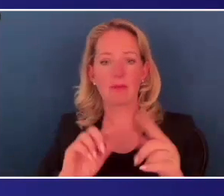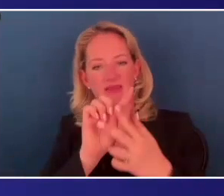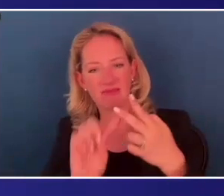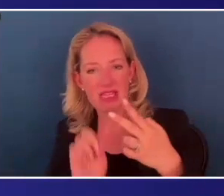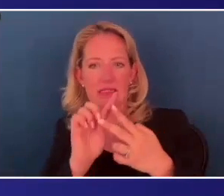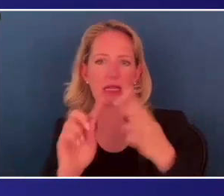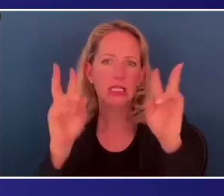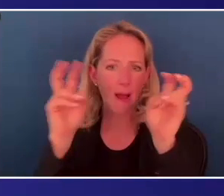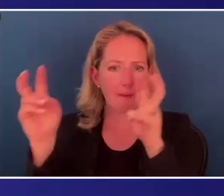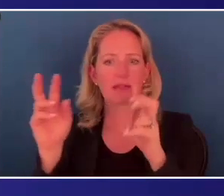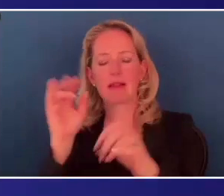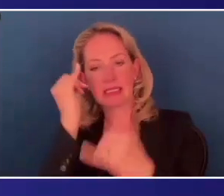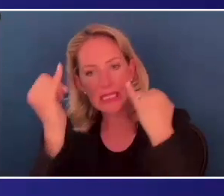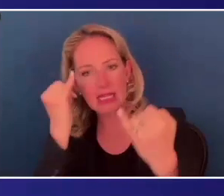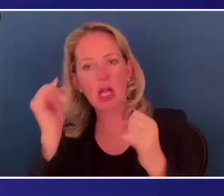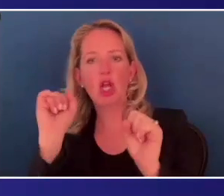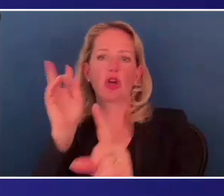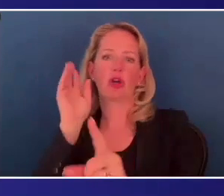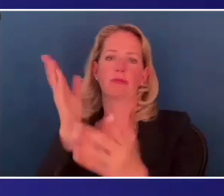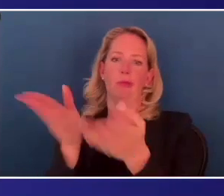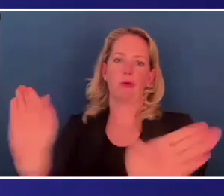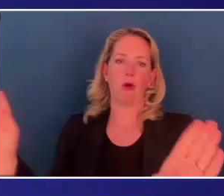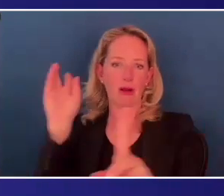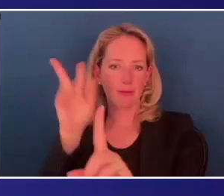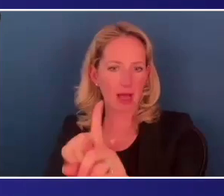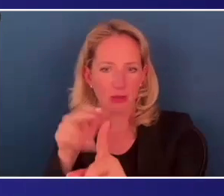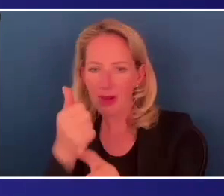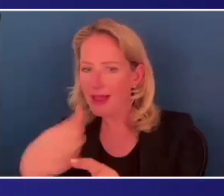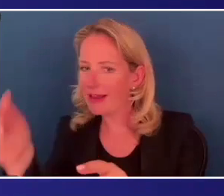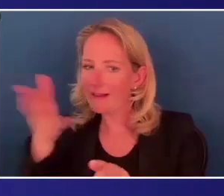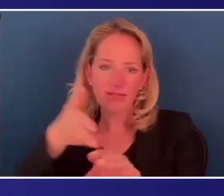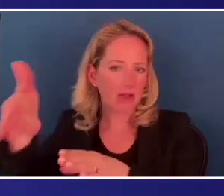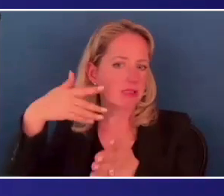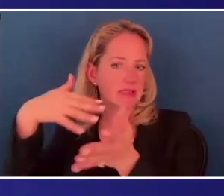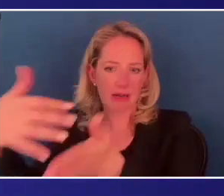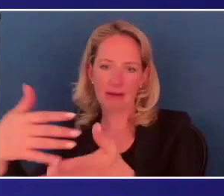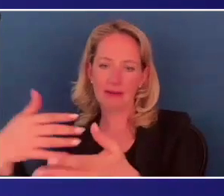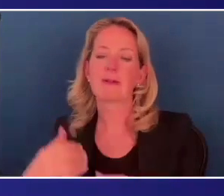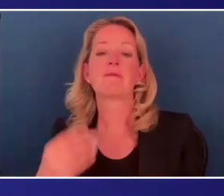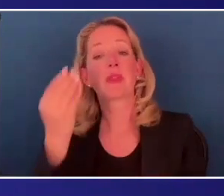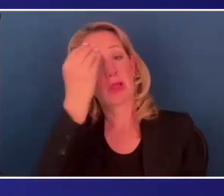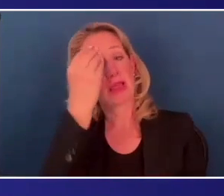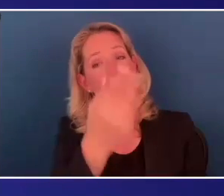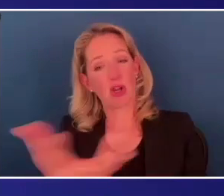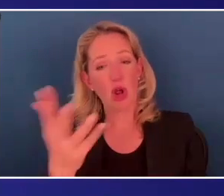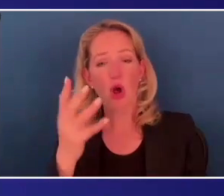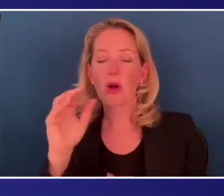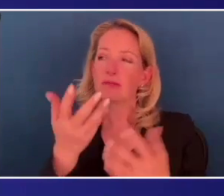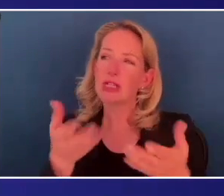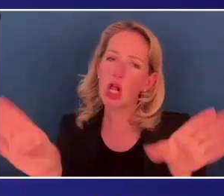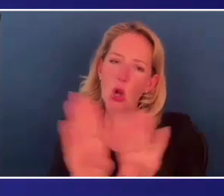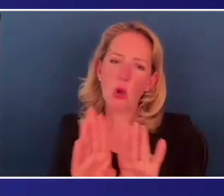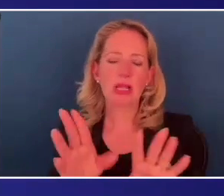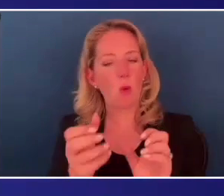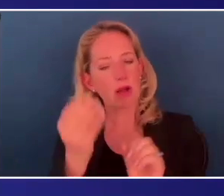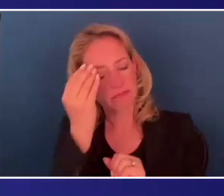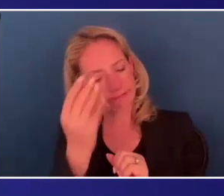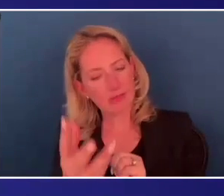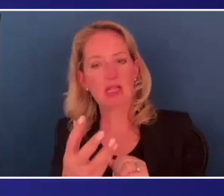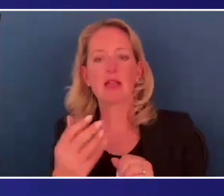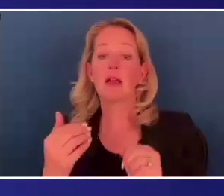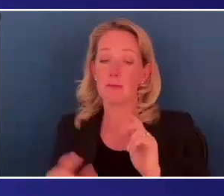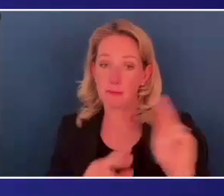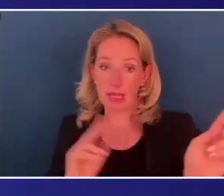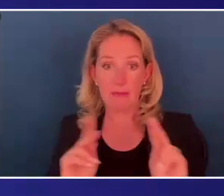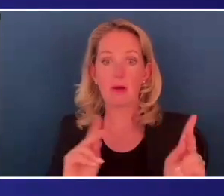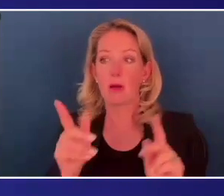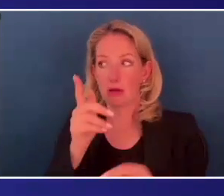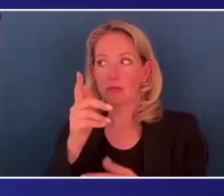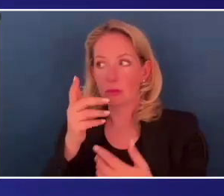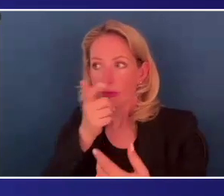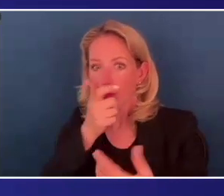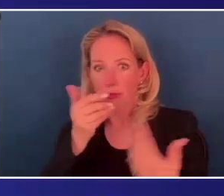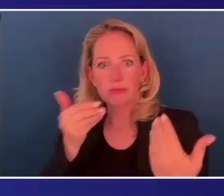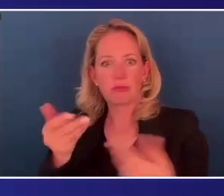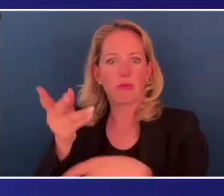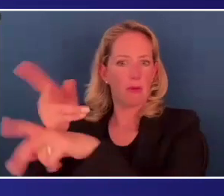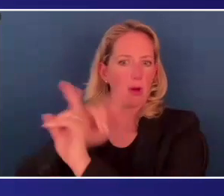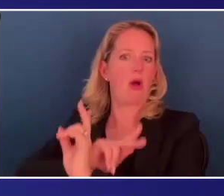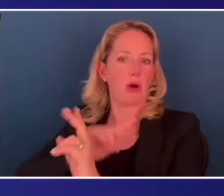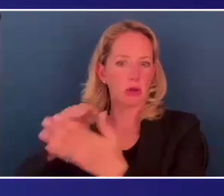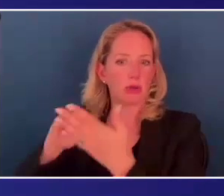So just in closing, I just want everyone to kind of keep in mind that the citizens who take out student loans and started working at a not-for-profit organization.